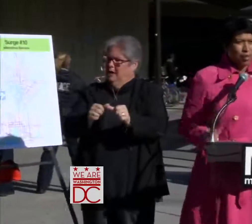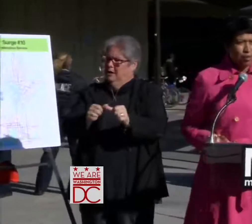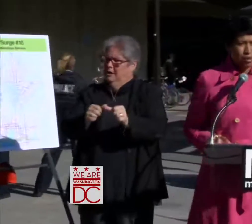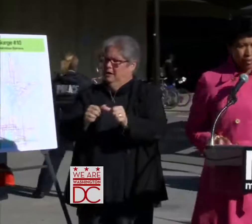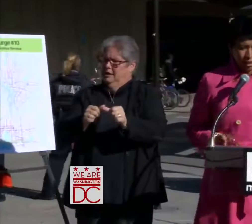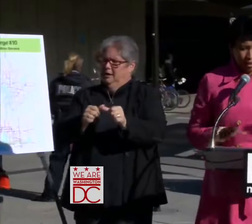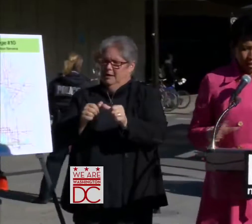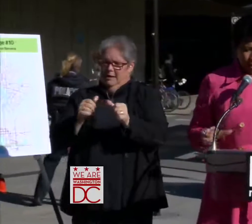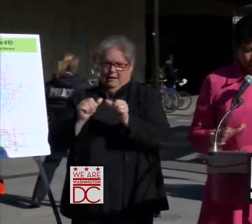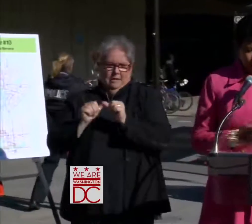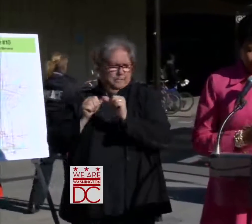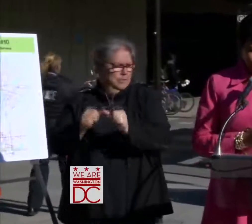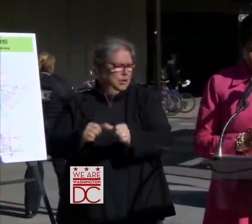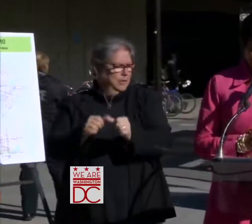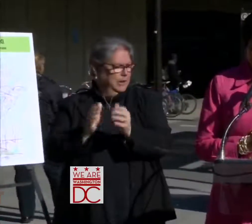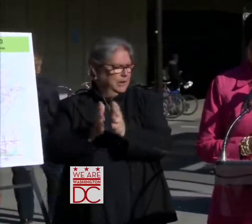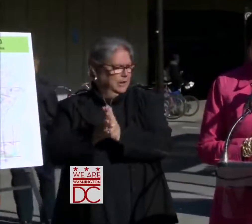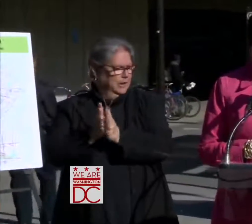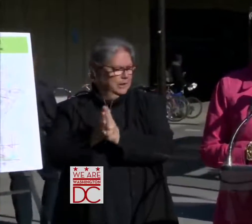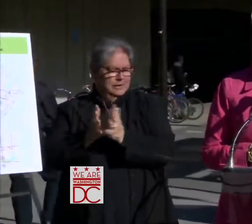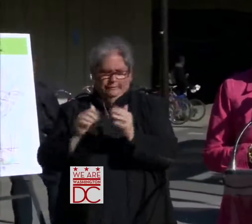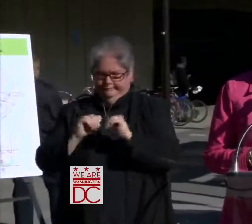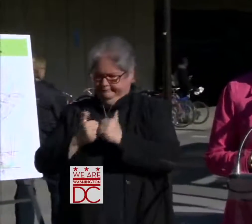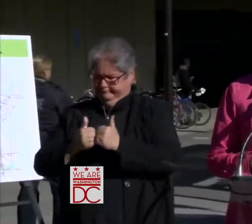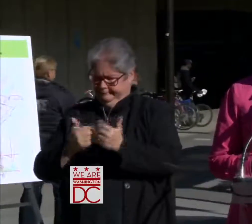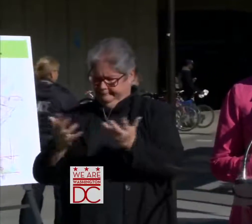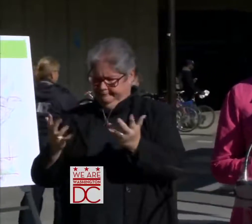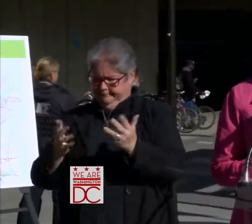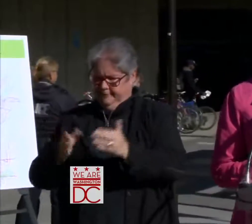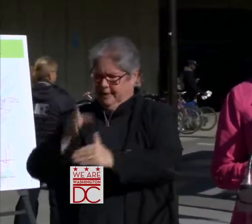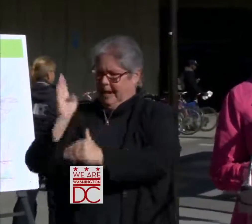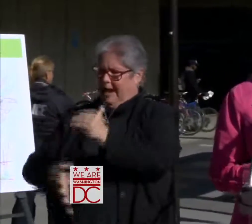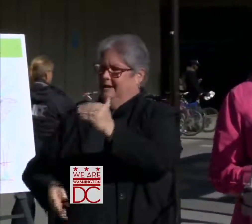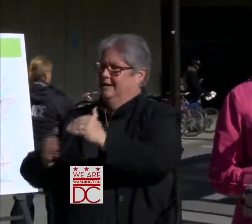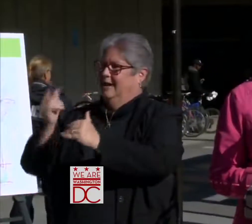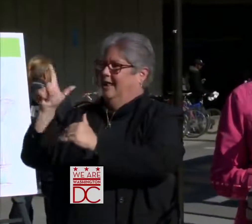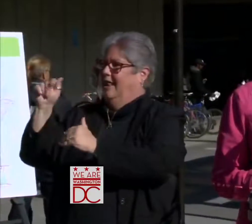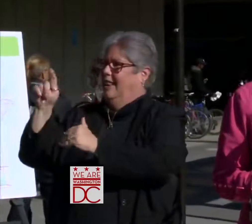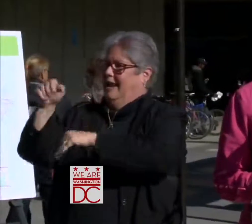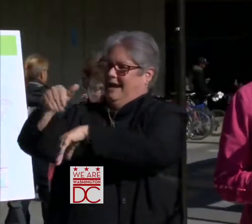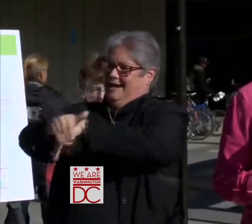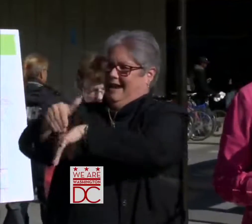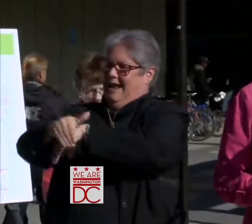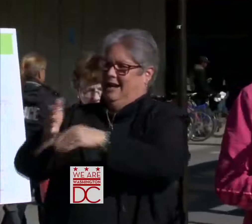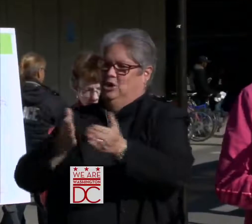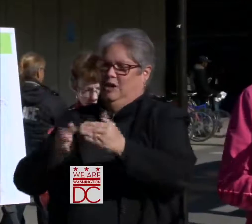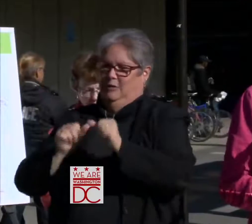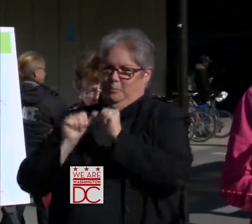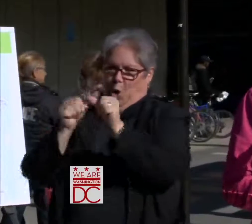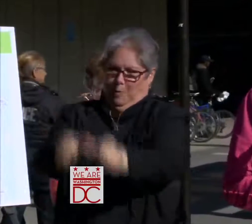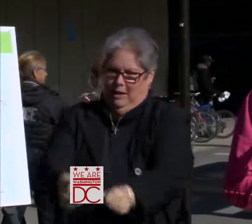THE PERMANENT HOW SHOULD I SAY ENDING LATE NIGHT SERVICE PERMANENTLY AND NOT JUST INVOLVING THE SAFETRACK SO